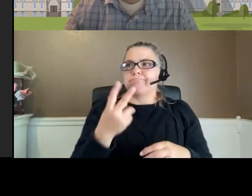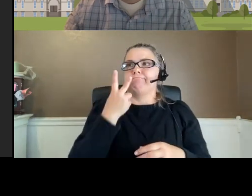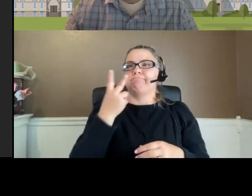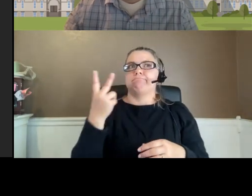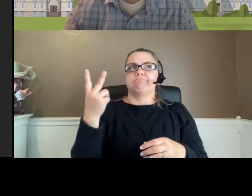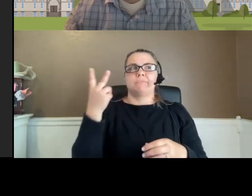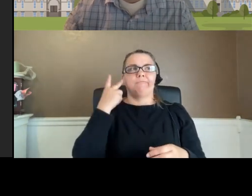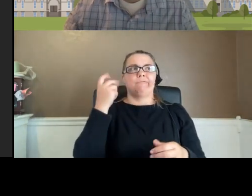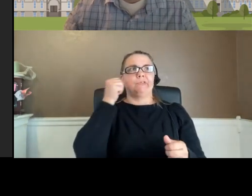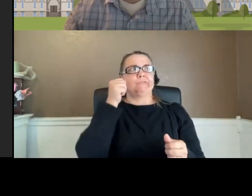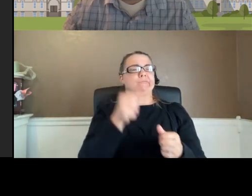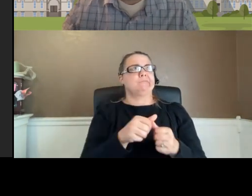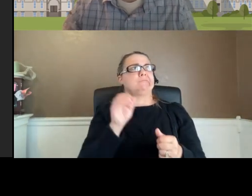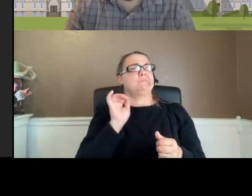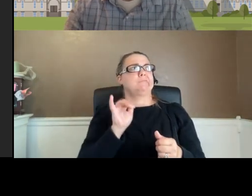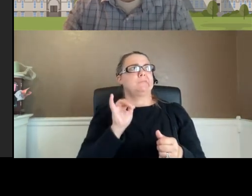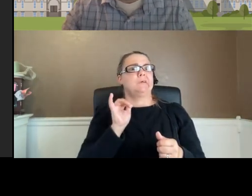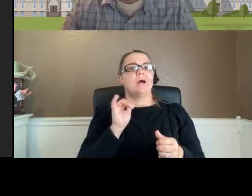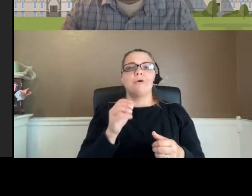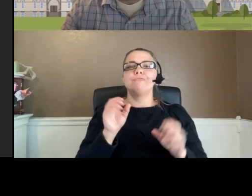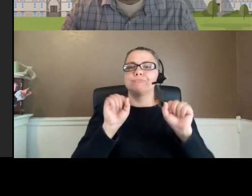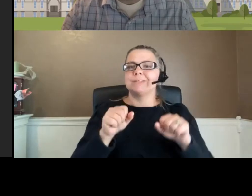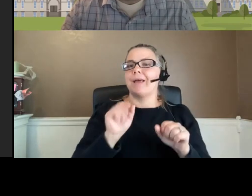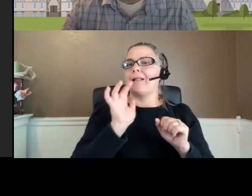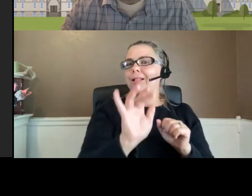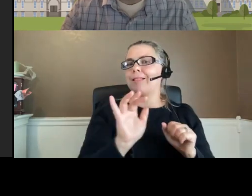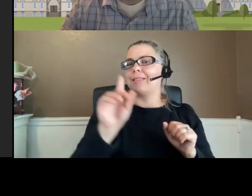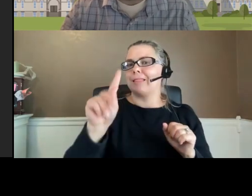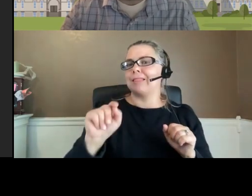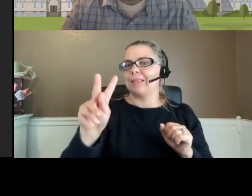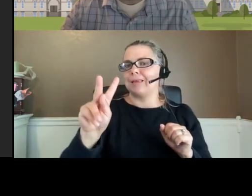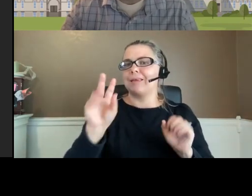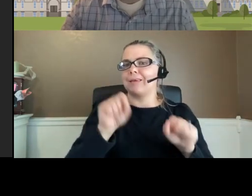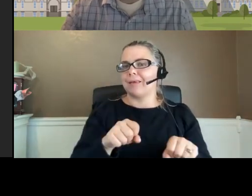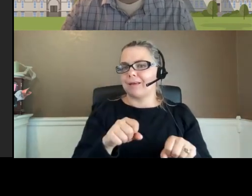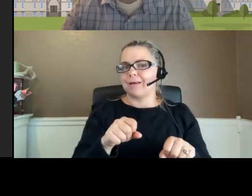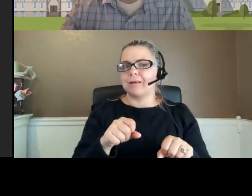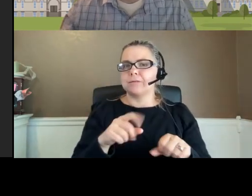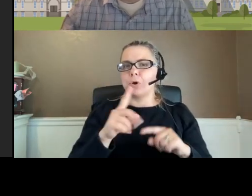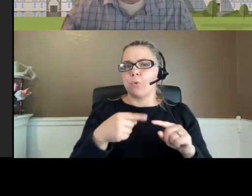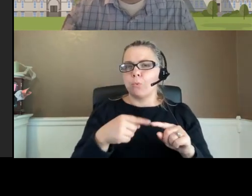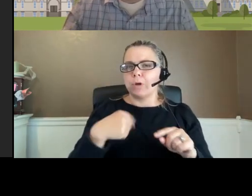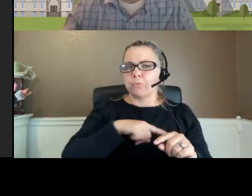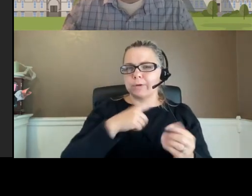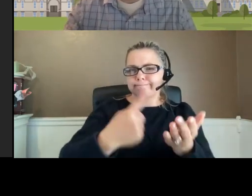[Jared]: So, as we talked about accessibility testing and evaluation there really is a bit of a